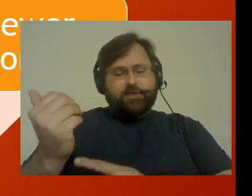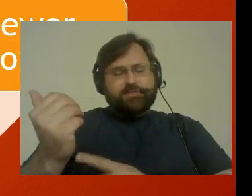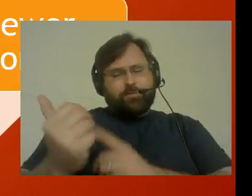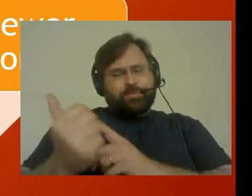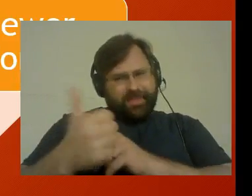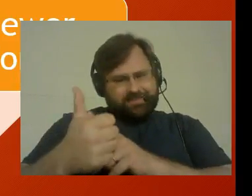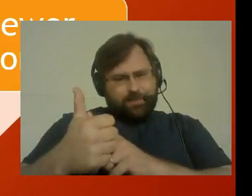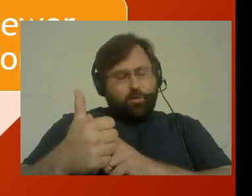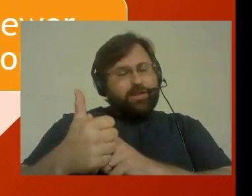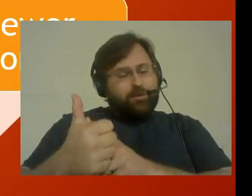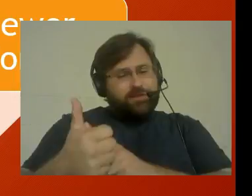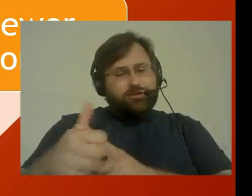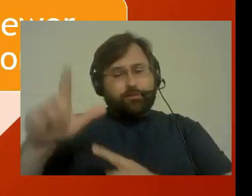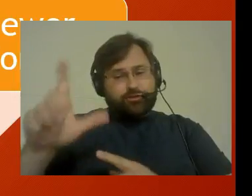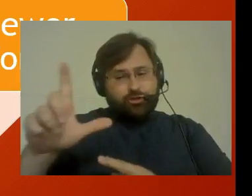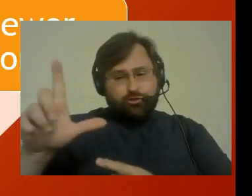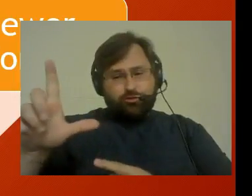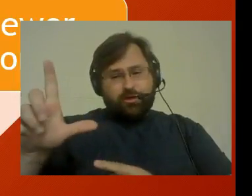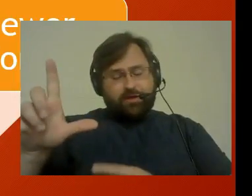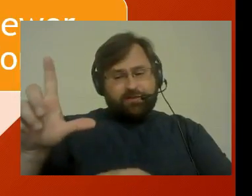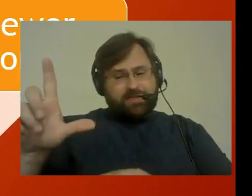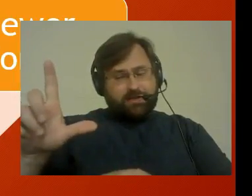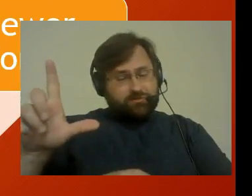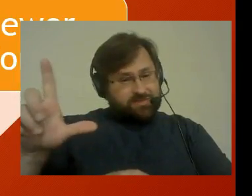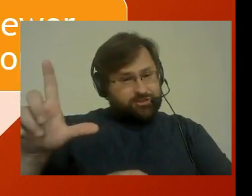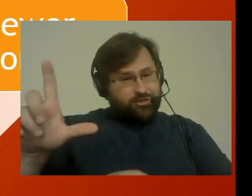so that's the number one and the original number two in French and English was this